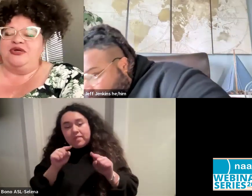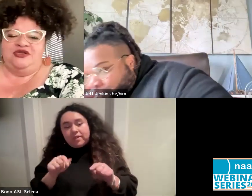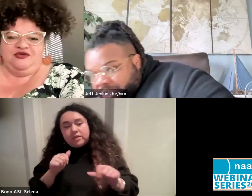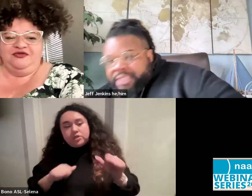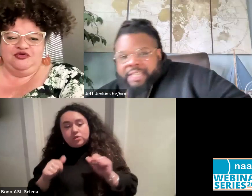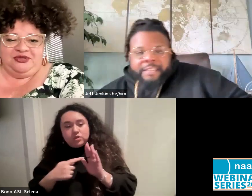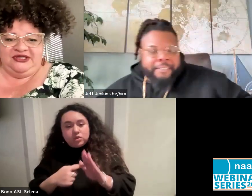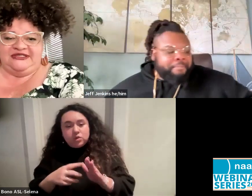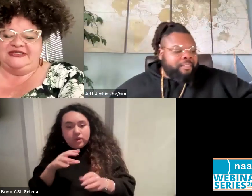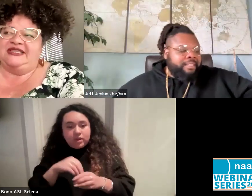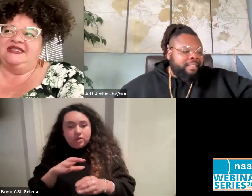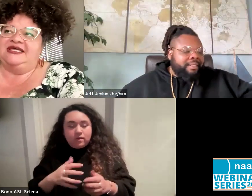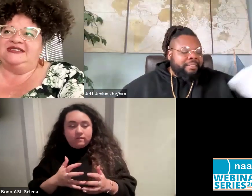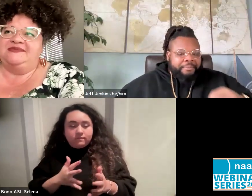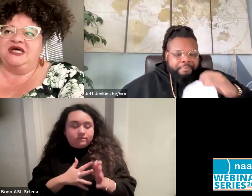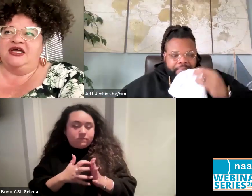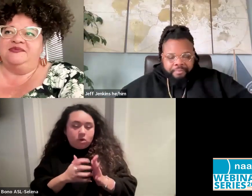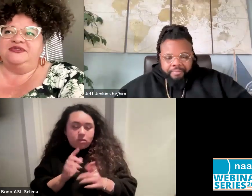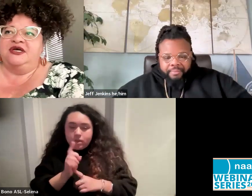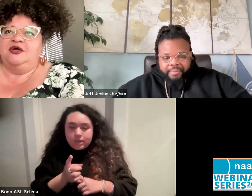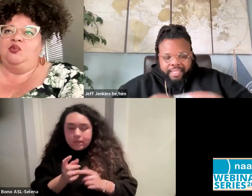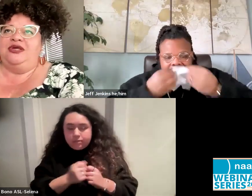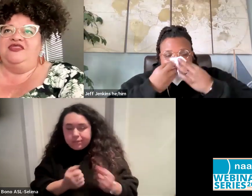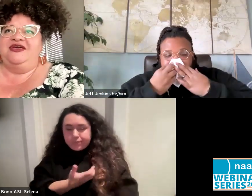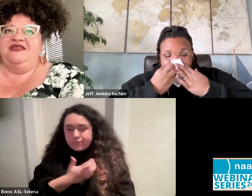in your vulnerabilities, because I think that sometimes we think